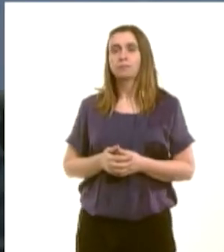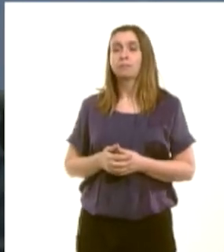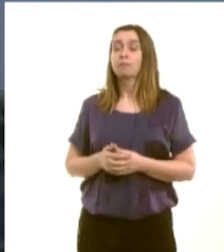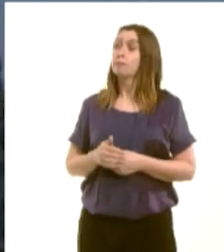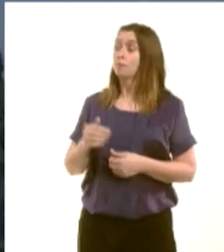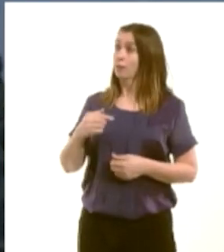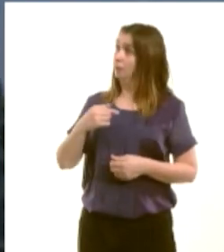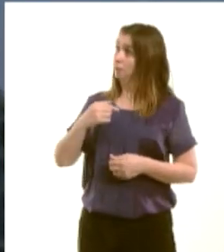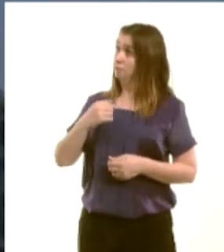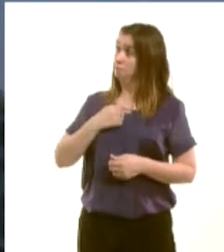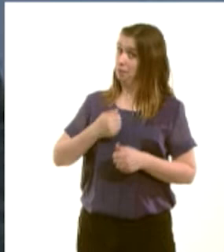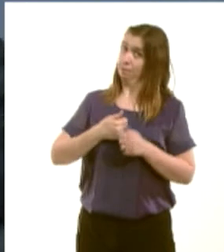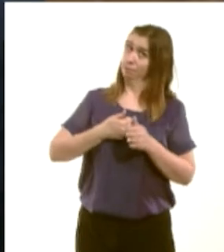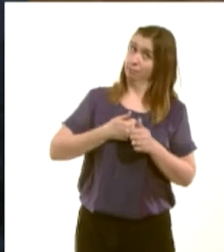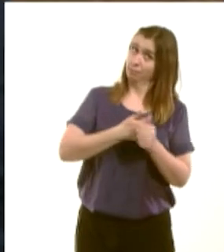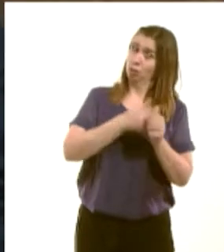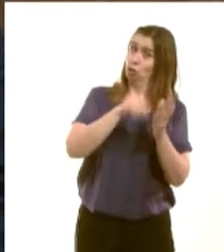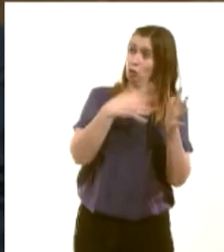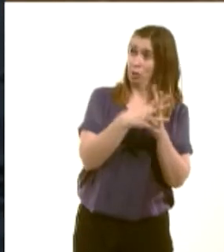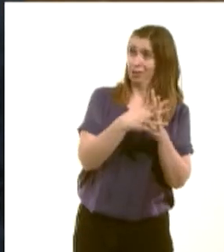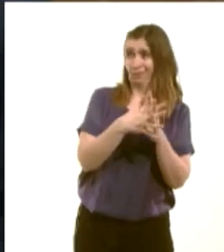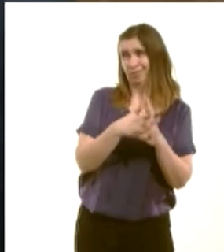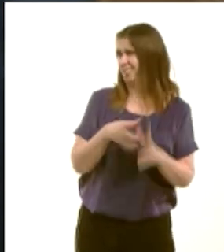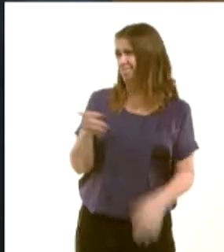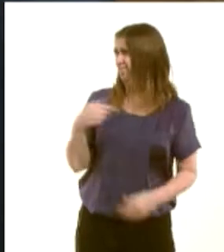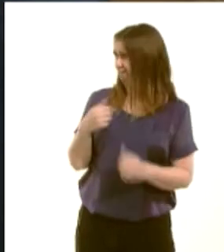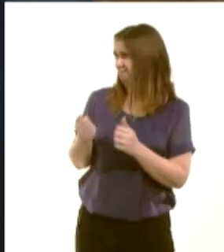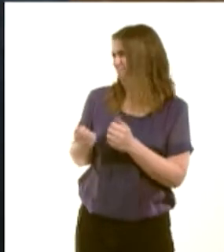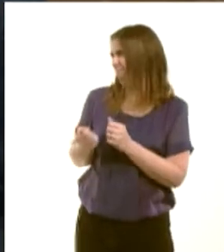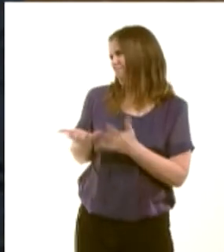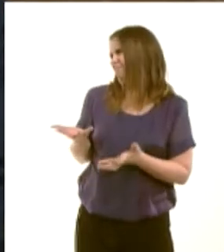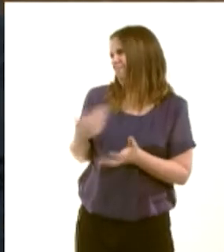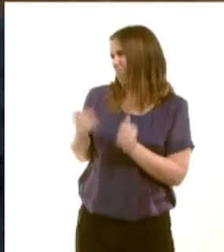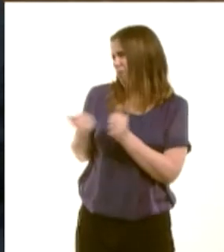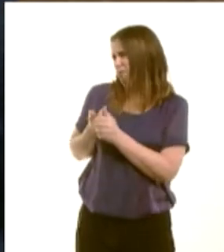with Joyce Watson than I do with him, clearly. There are elements of the budget that cannot